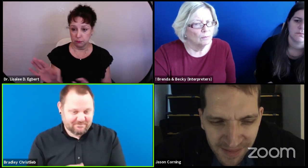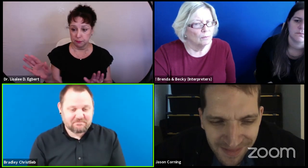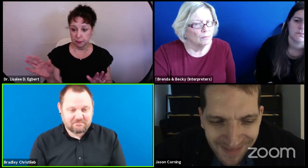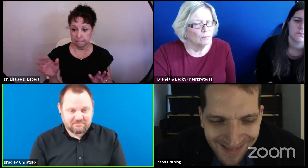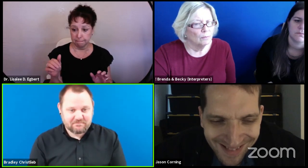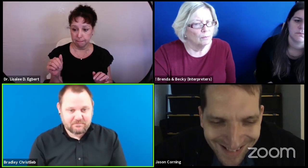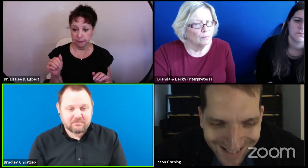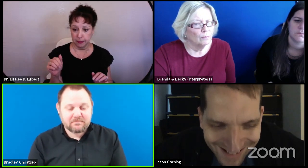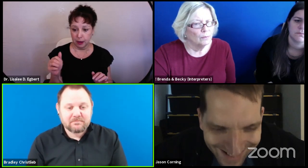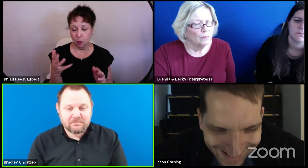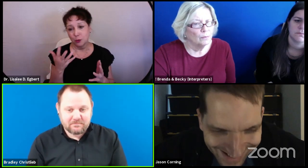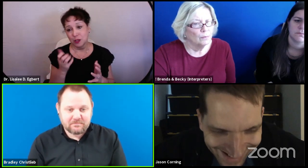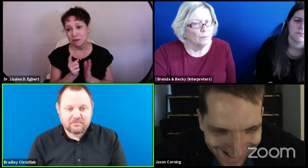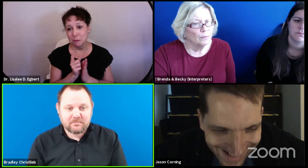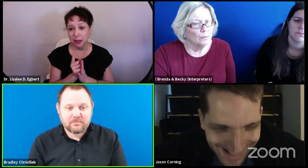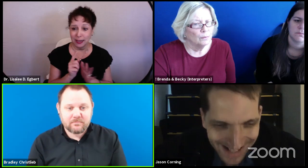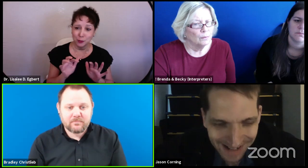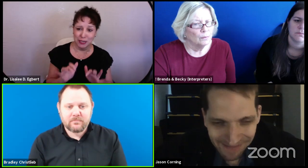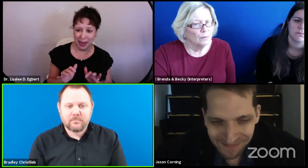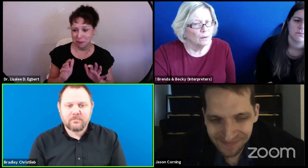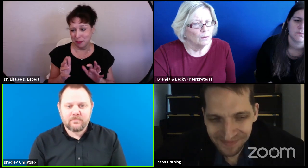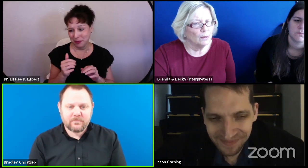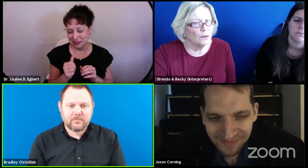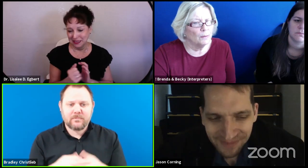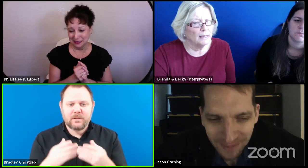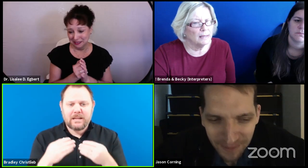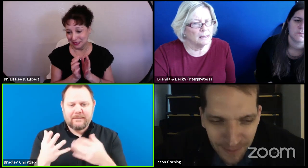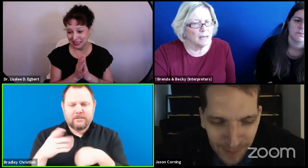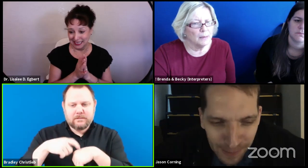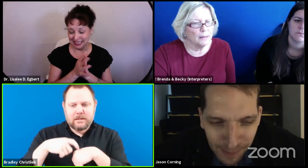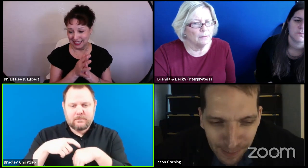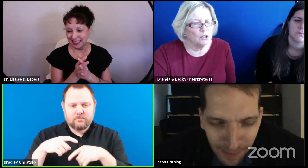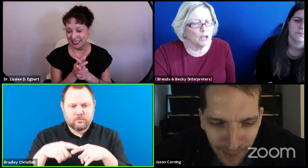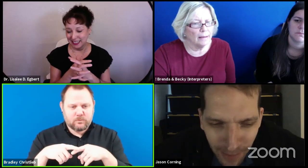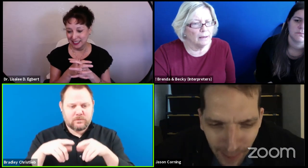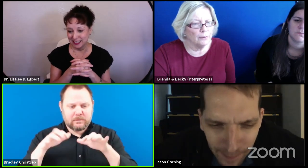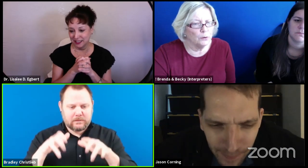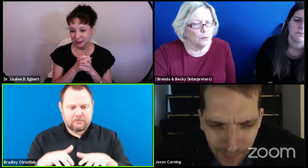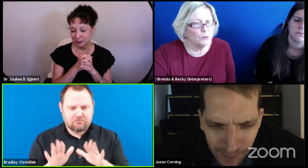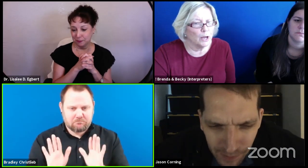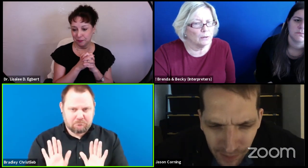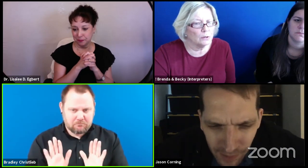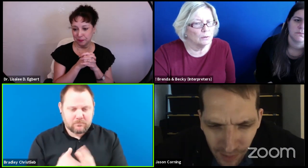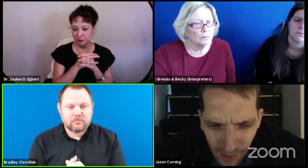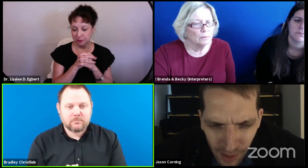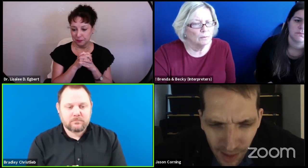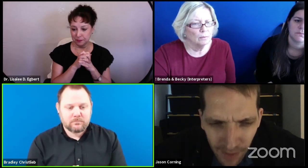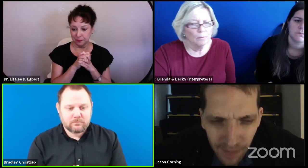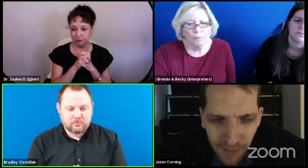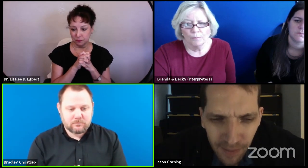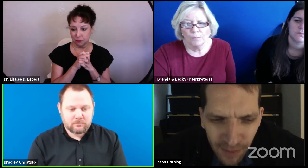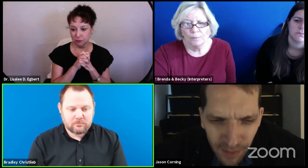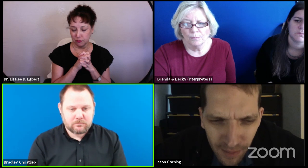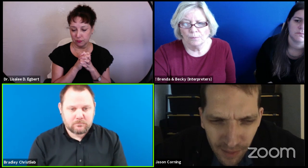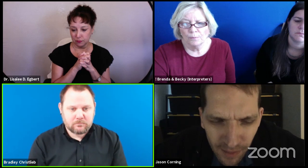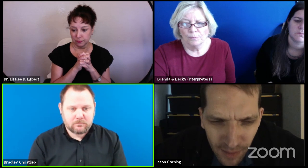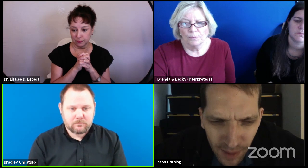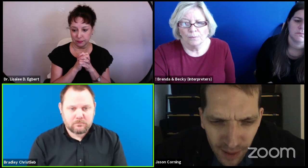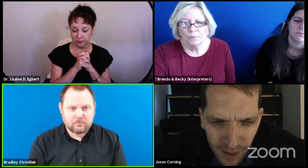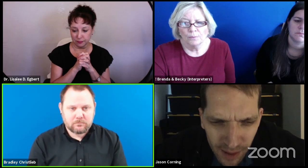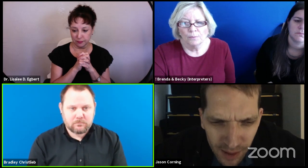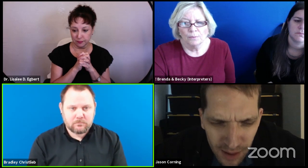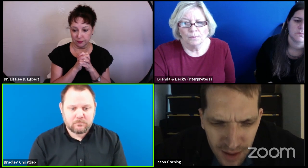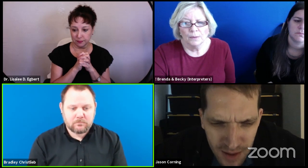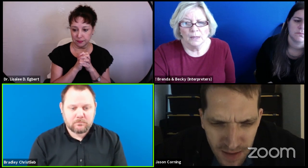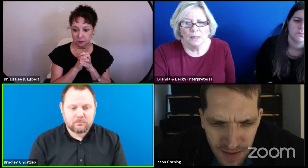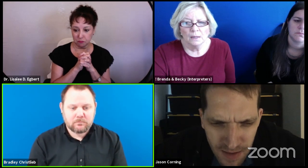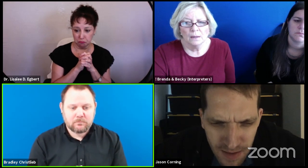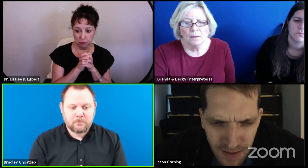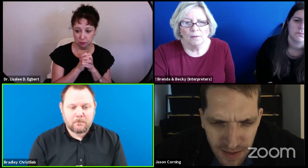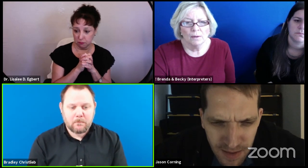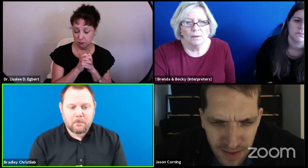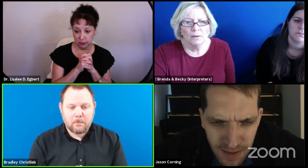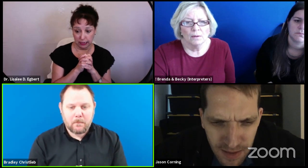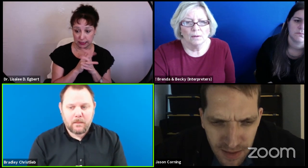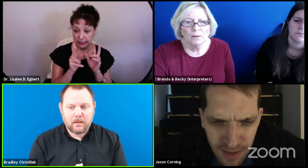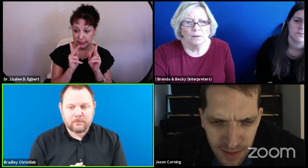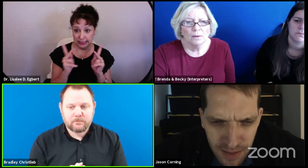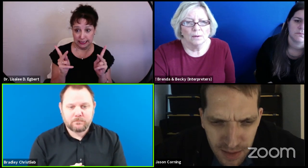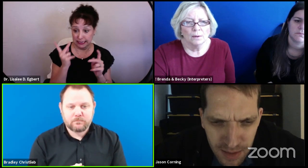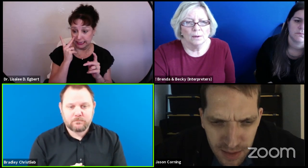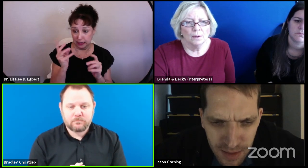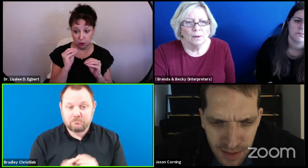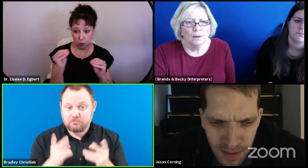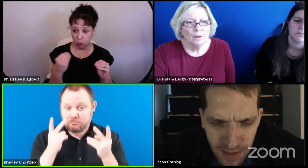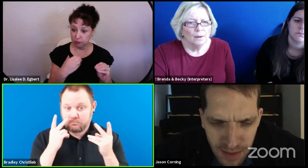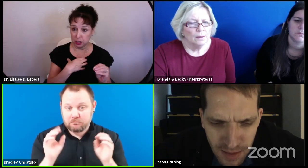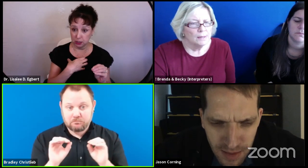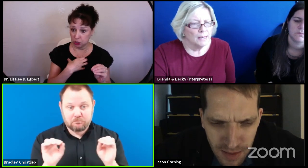I'll give you a minute to type in the chat if you object.